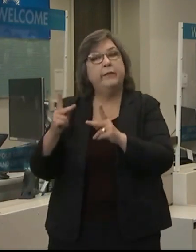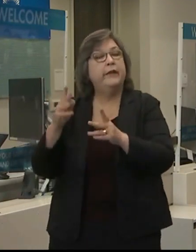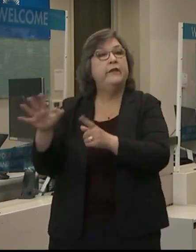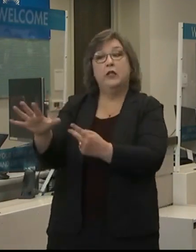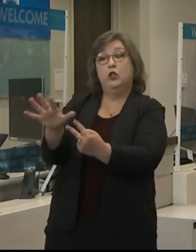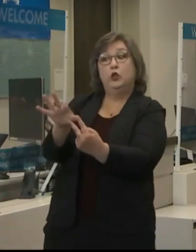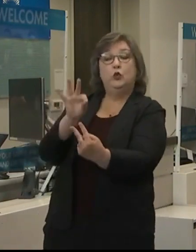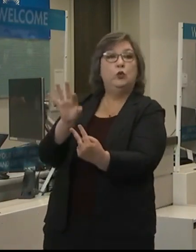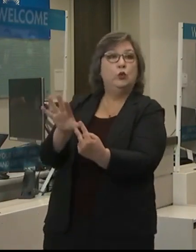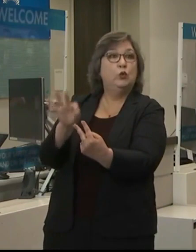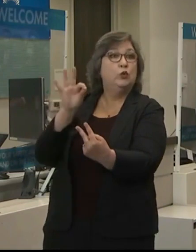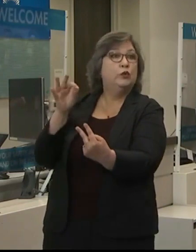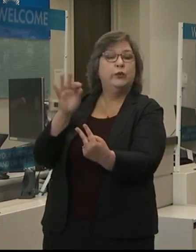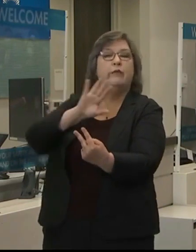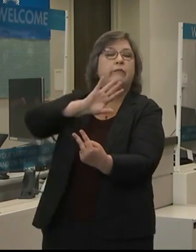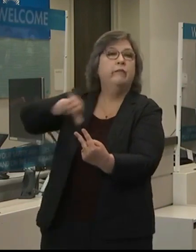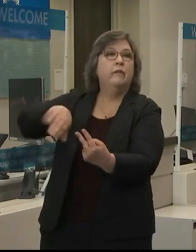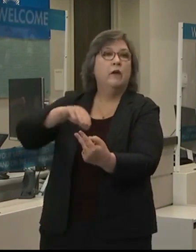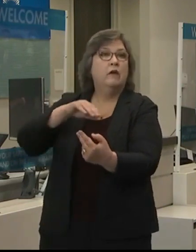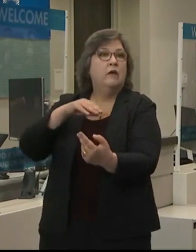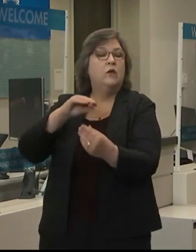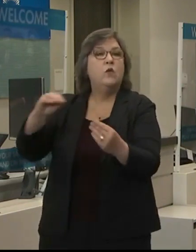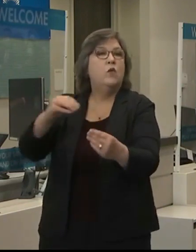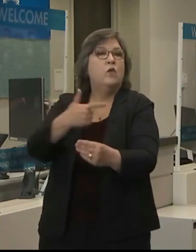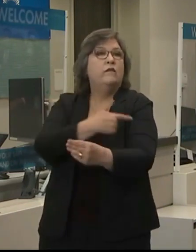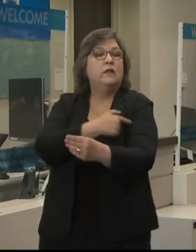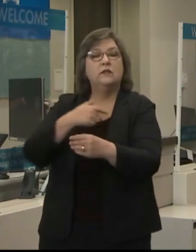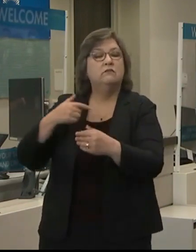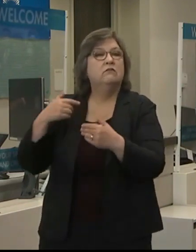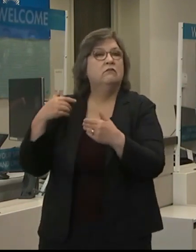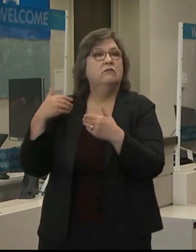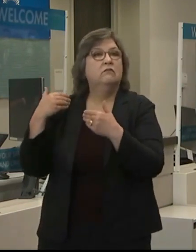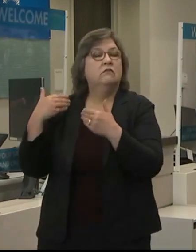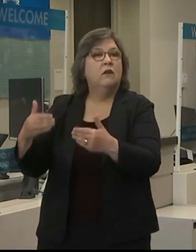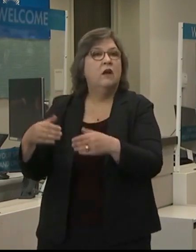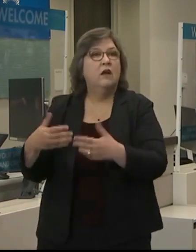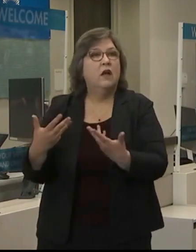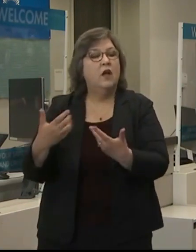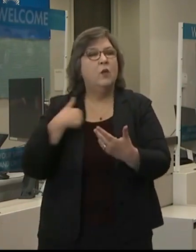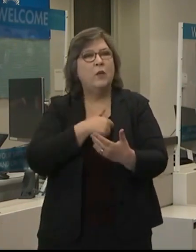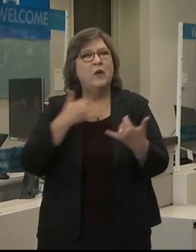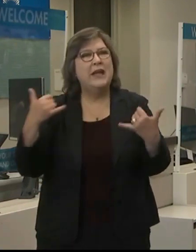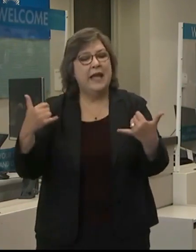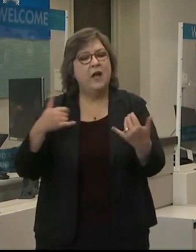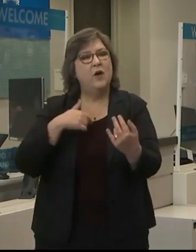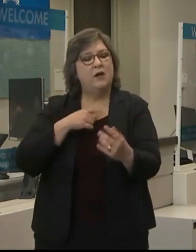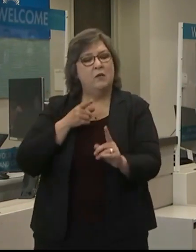We're at a point in this epidemic. This pandemic where choice individual's